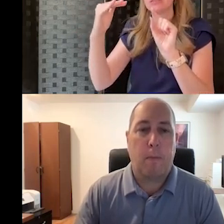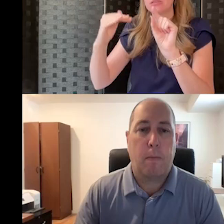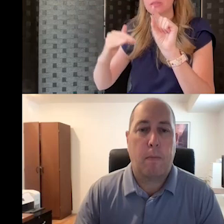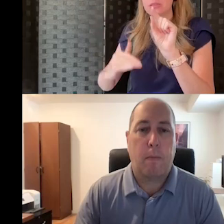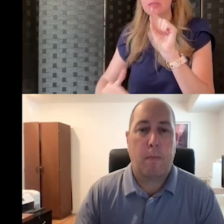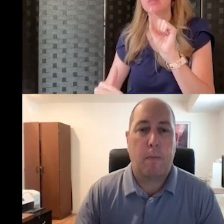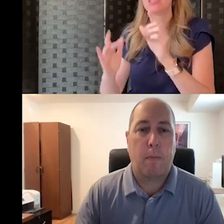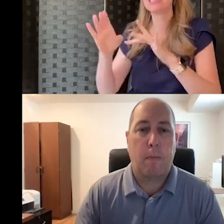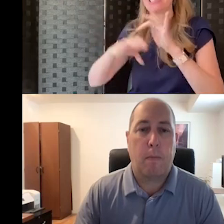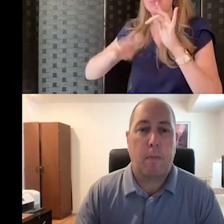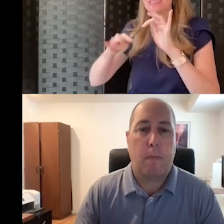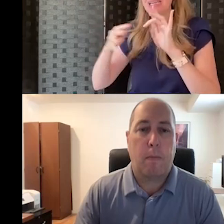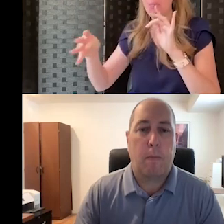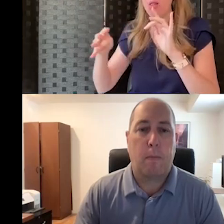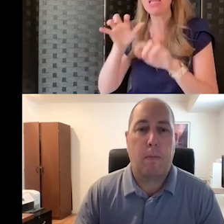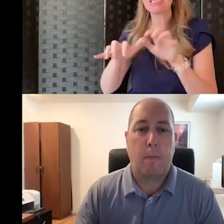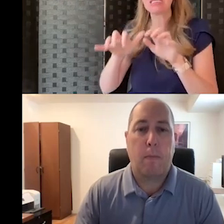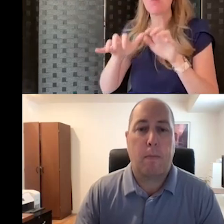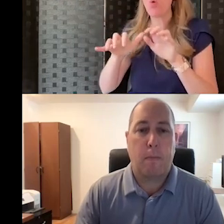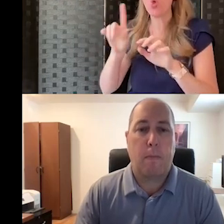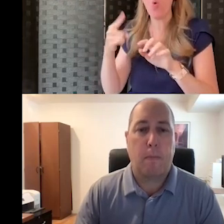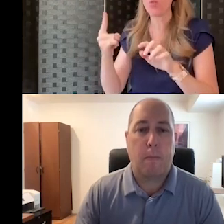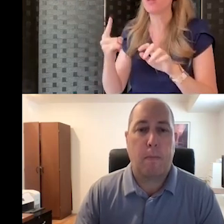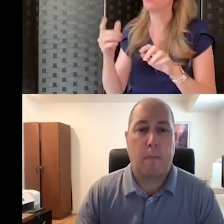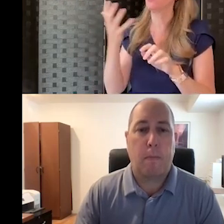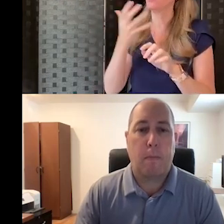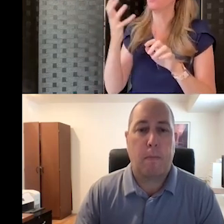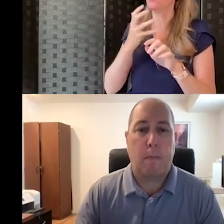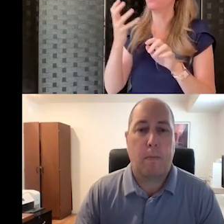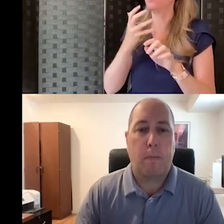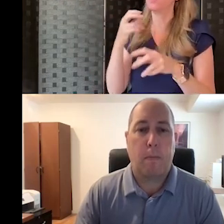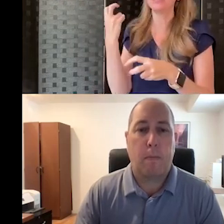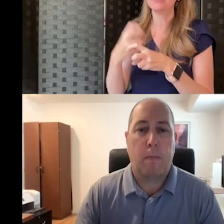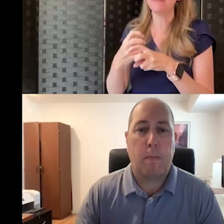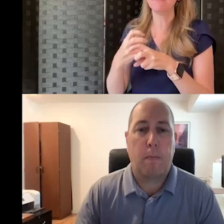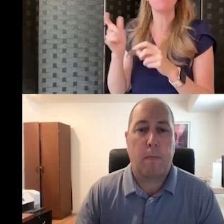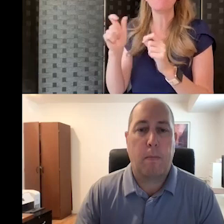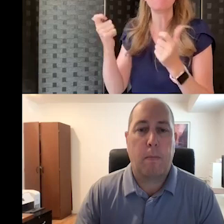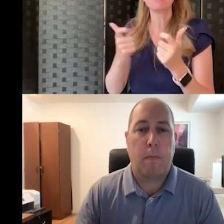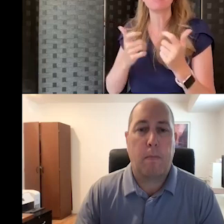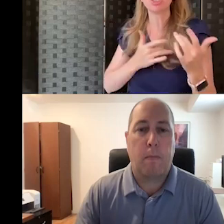only user is a pain in the bum and it is a huge concern. And it is a valid concern and it is